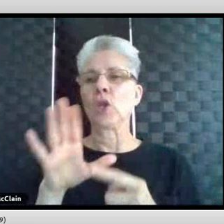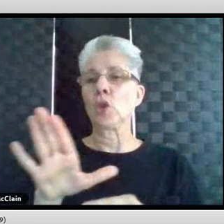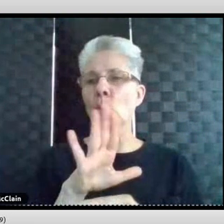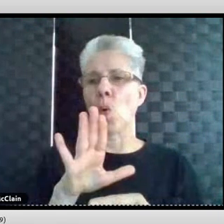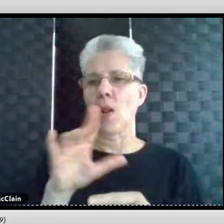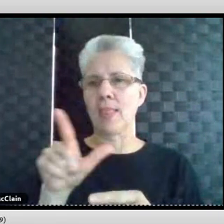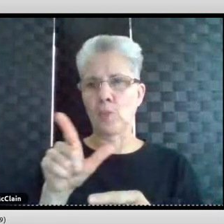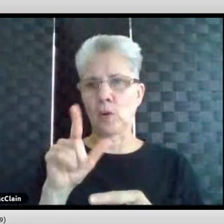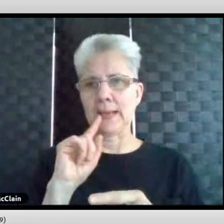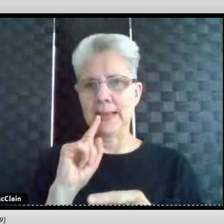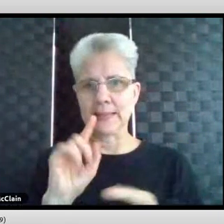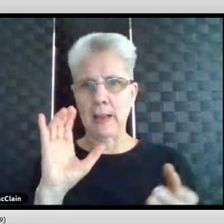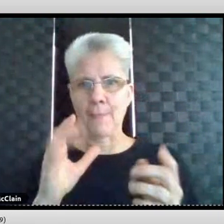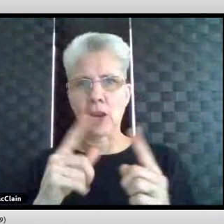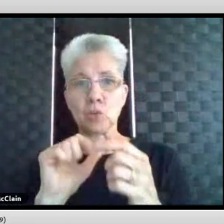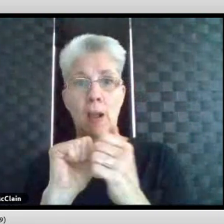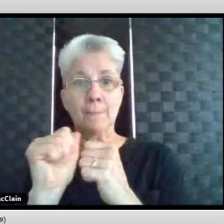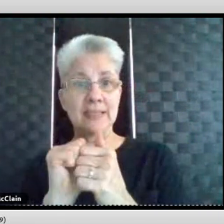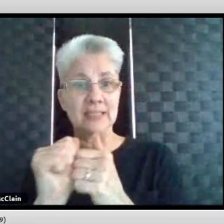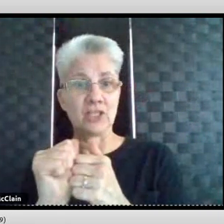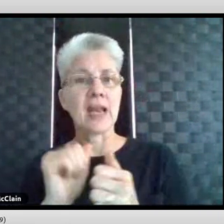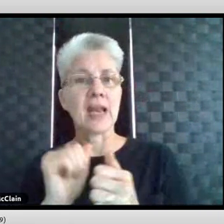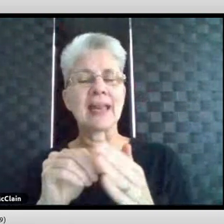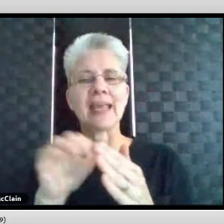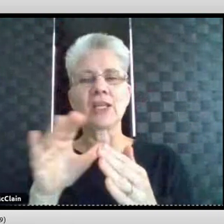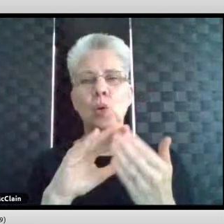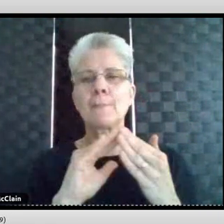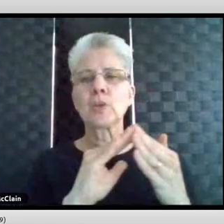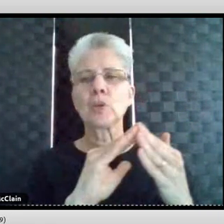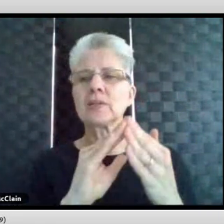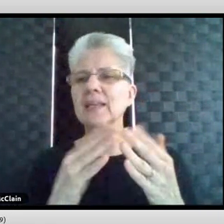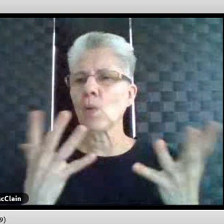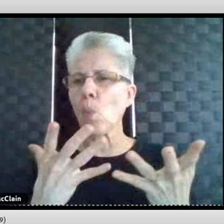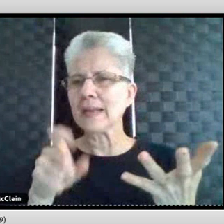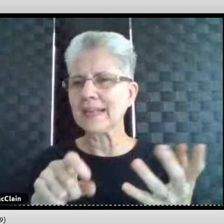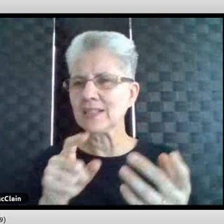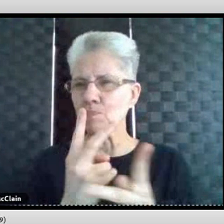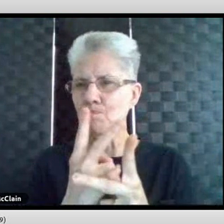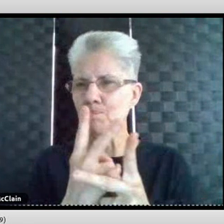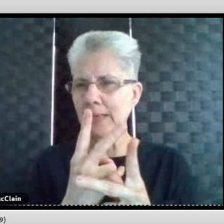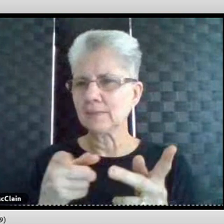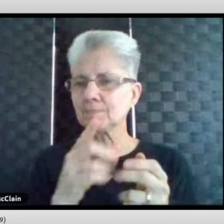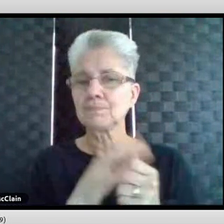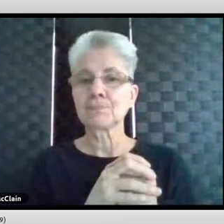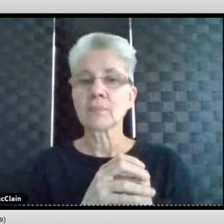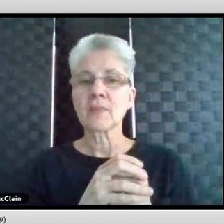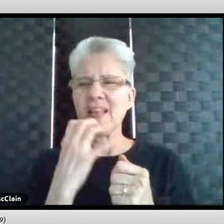is compared to the competition, and within your community -- how valuable you are, because that's what it's gonna do,